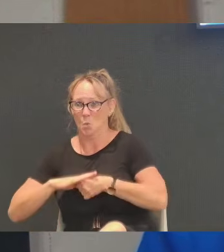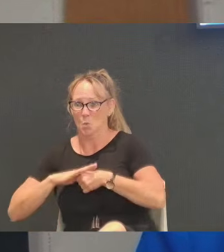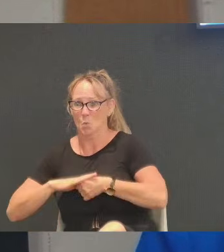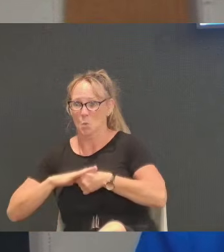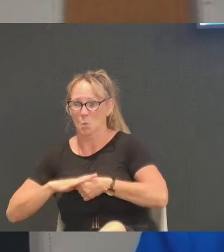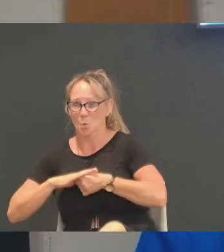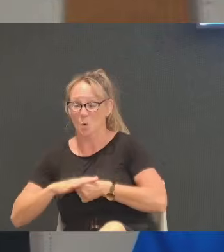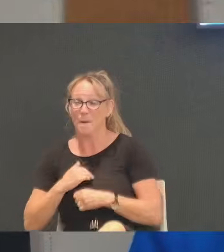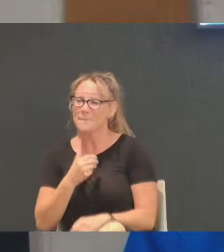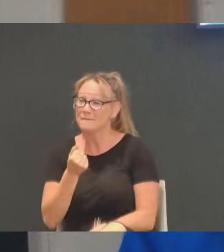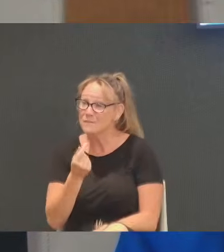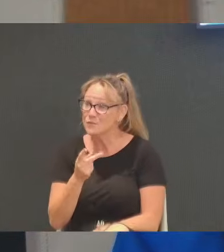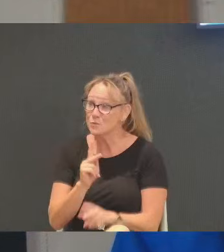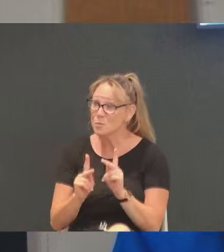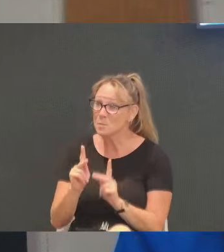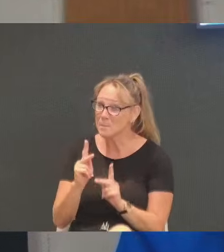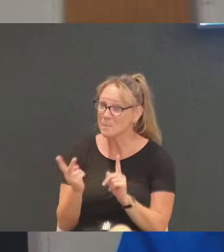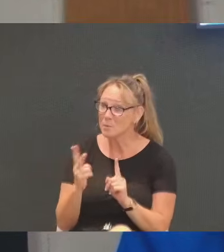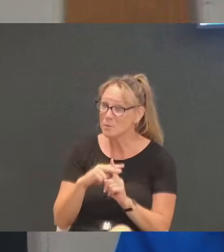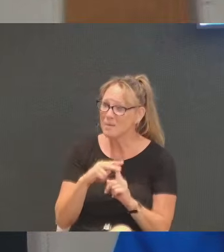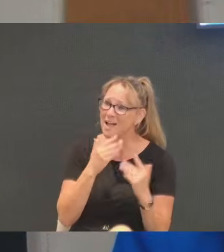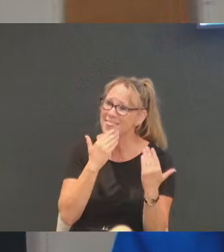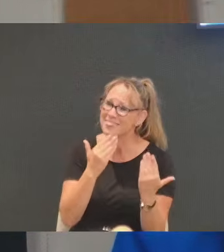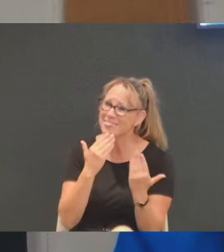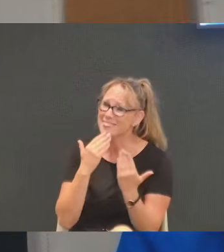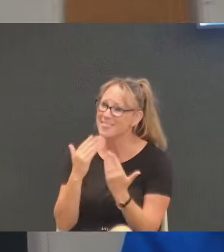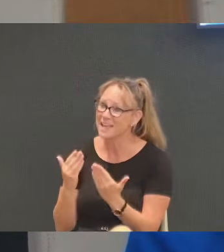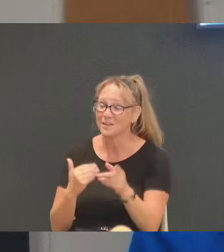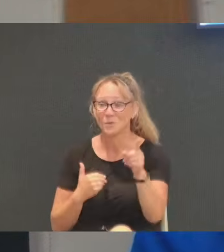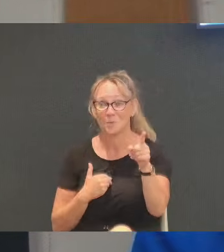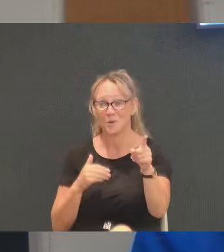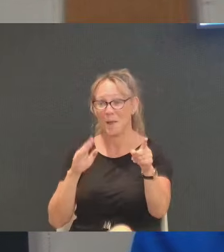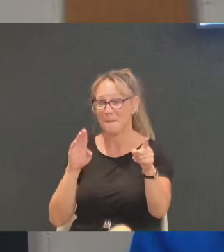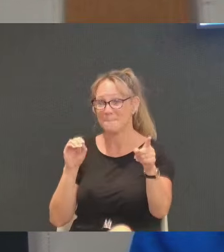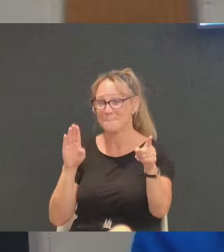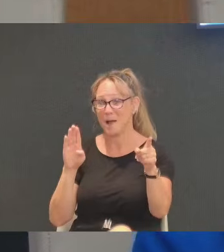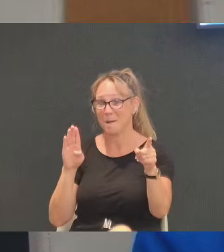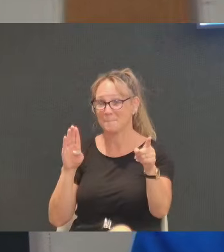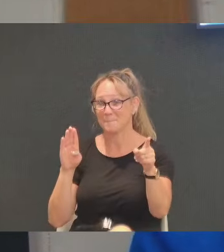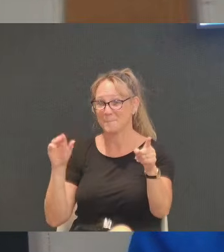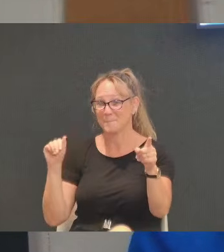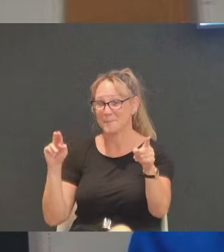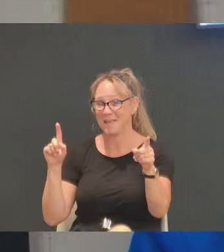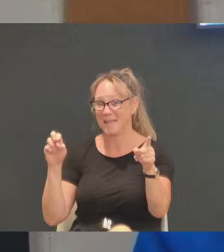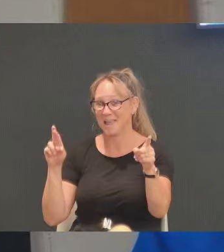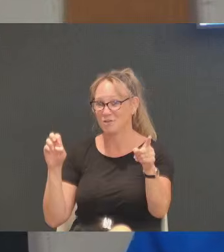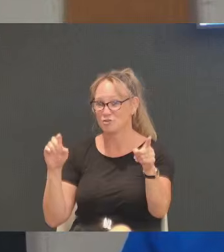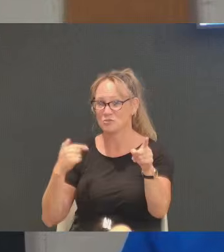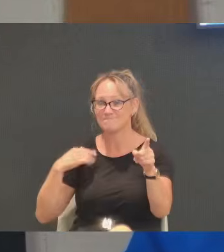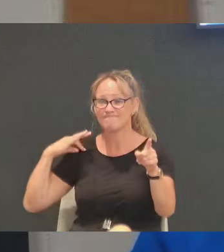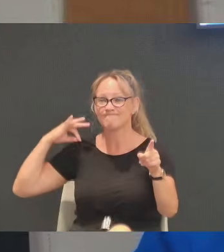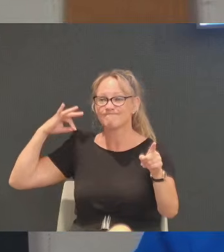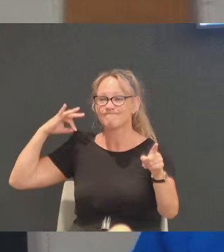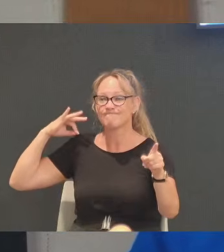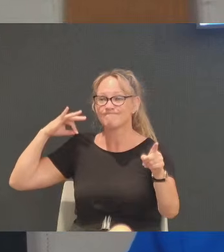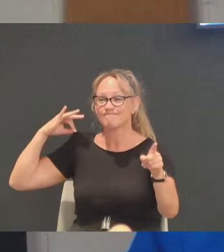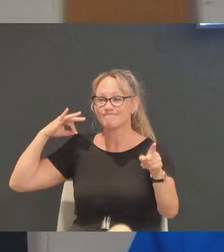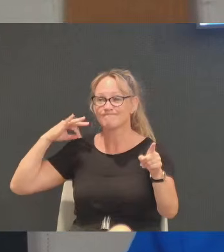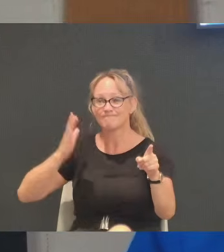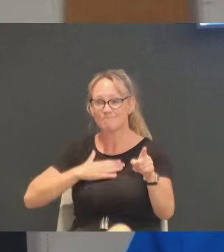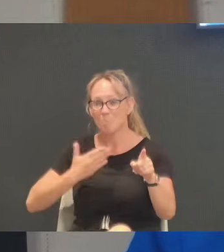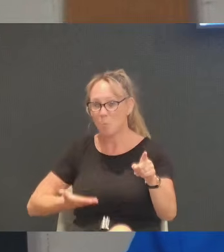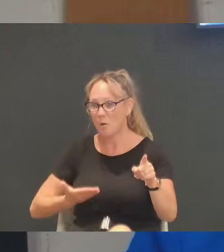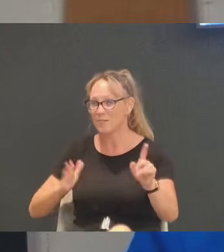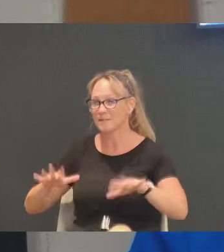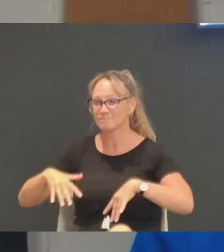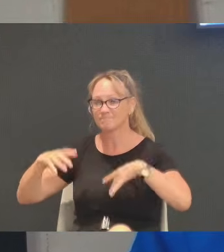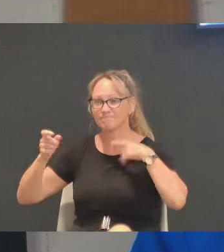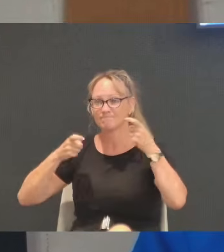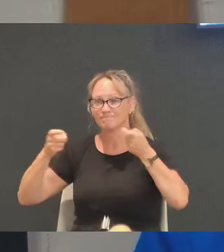did apply, but also Bob Anderson who said, "I'll step up and take the wheel at a critical time in